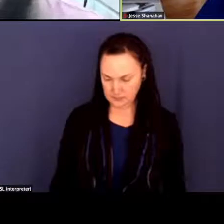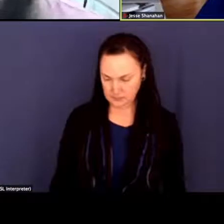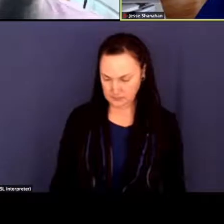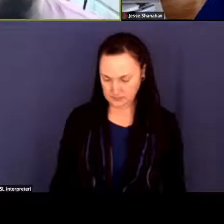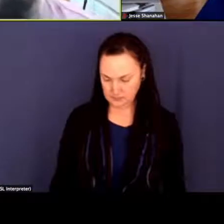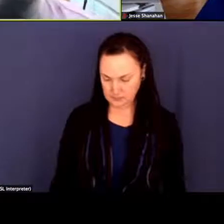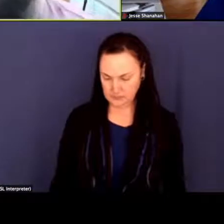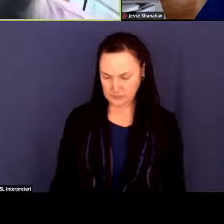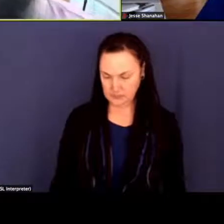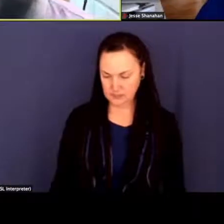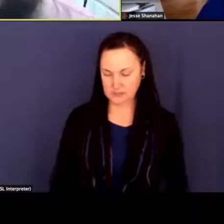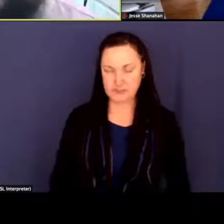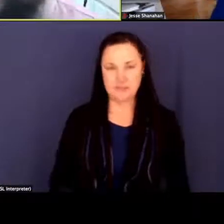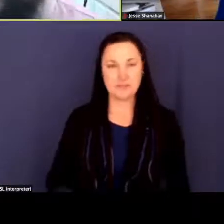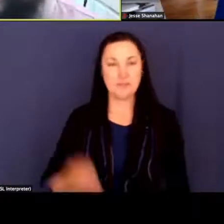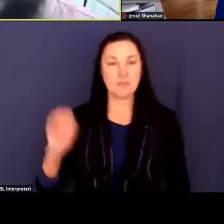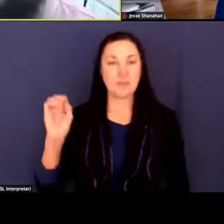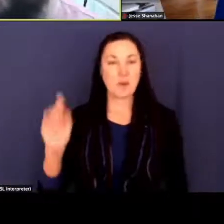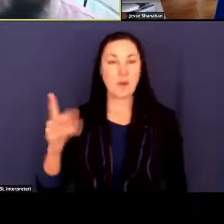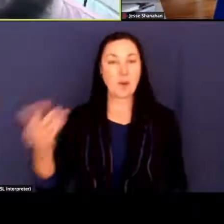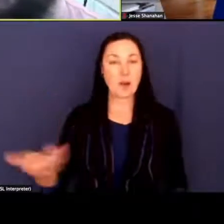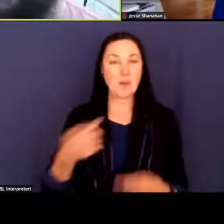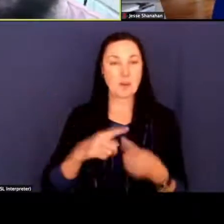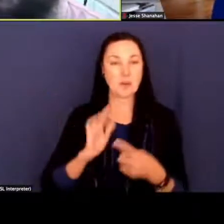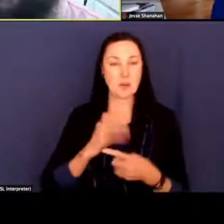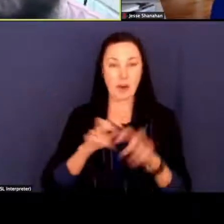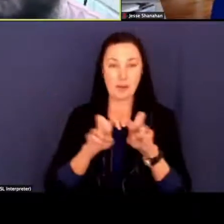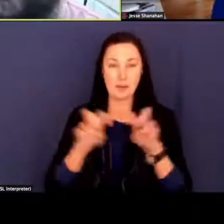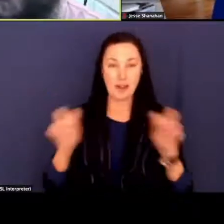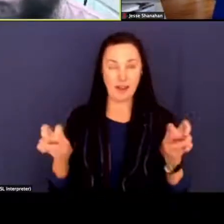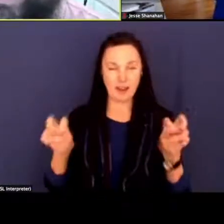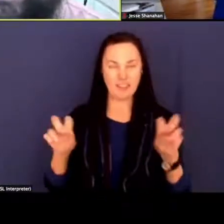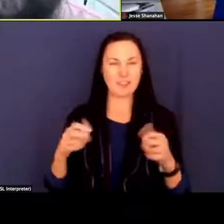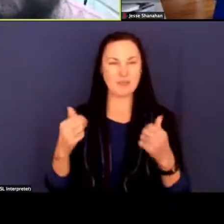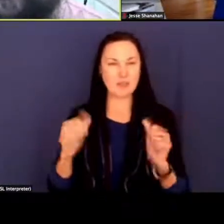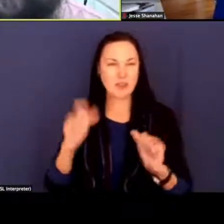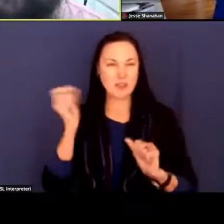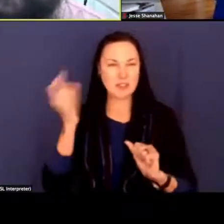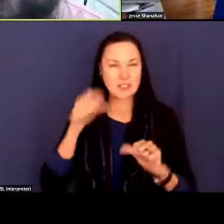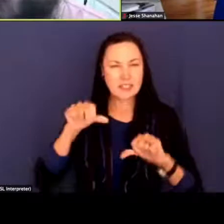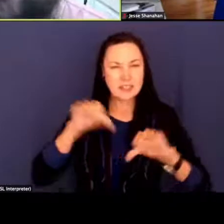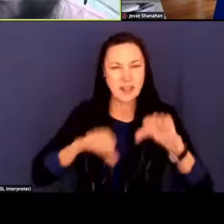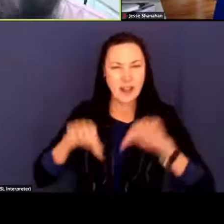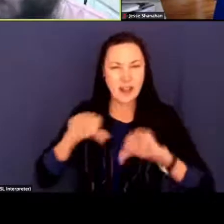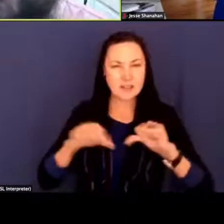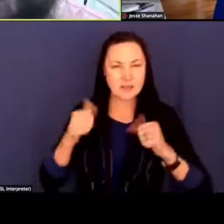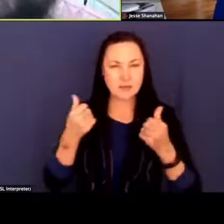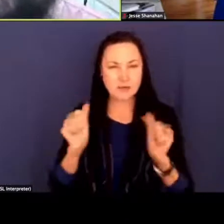Adam Hubrig Welcome to our panel Navigating Science with a Disability: Academic and Employment Accommodations.